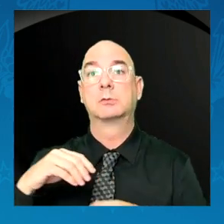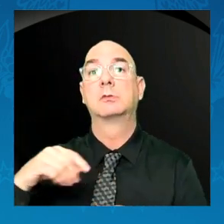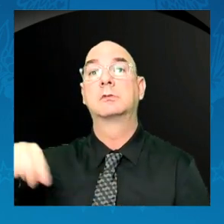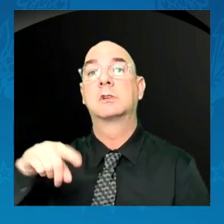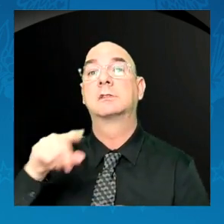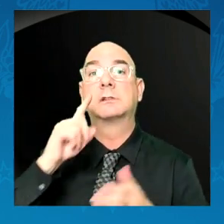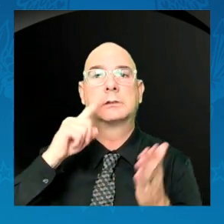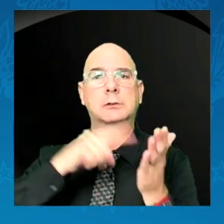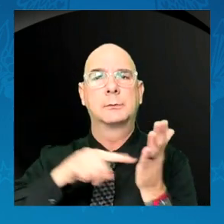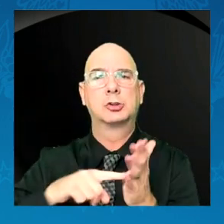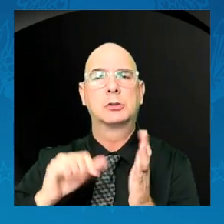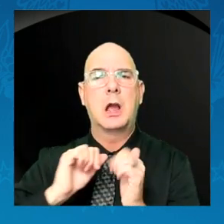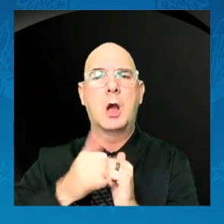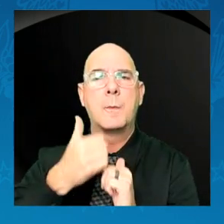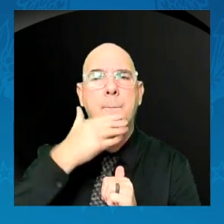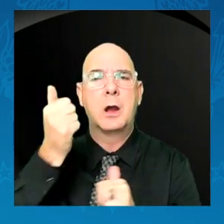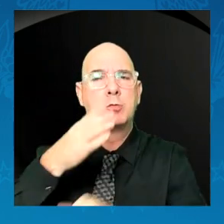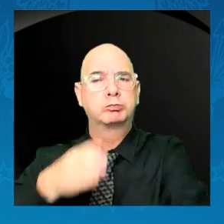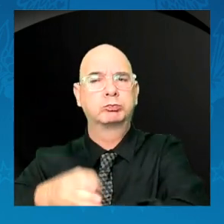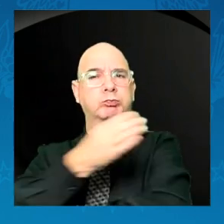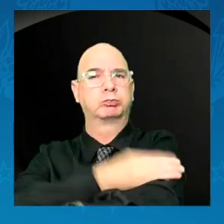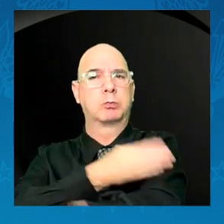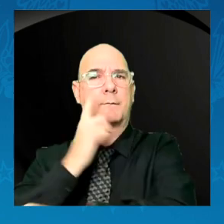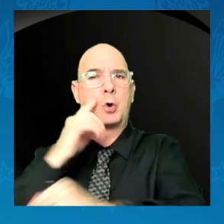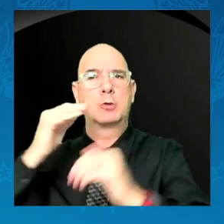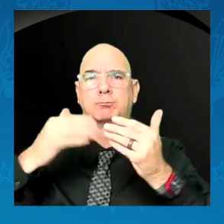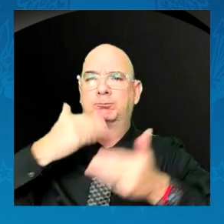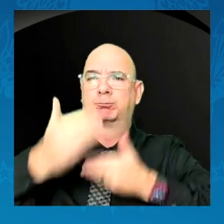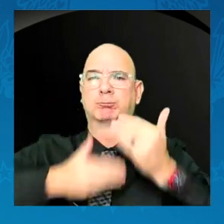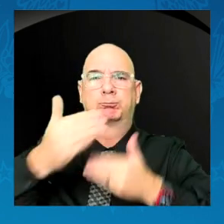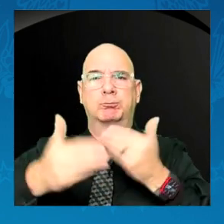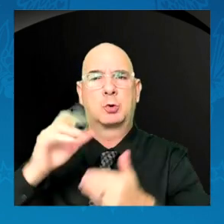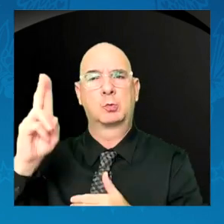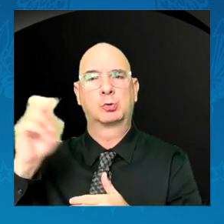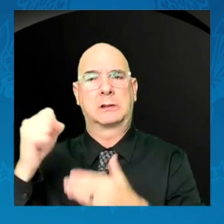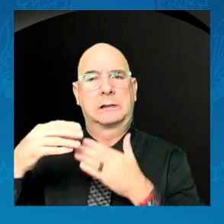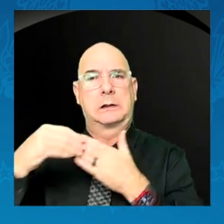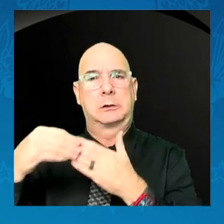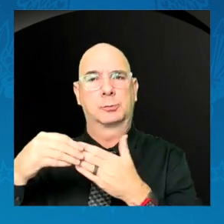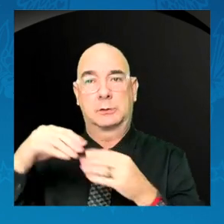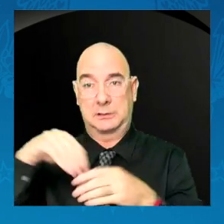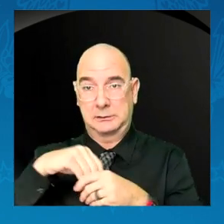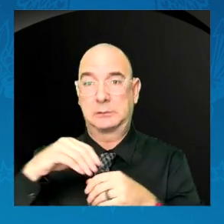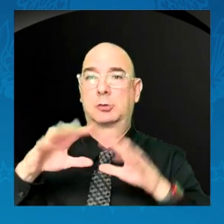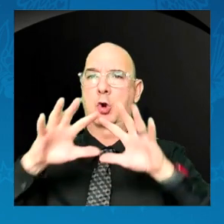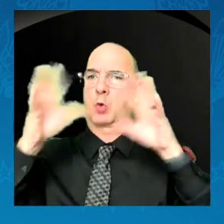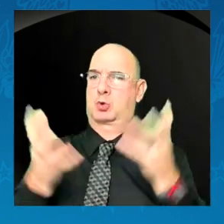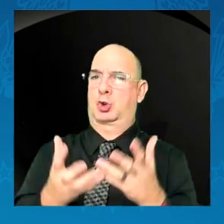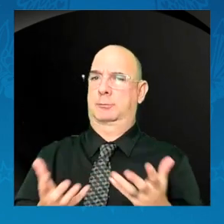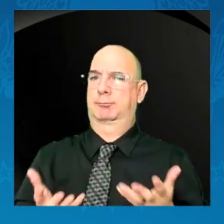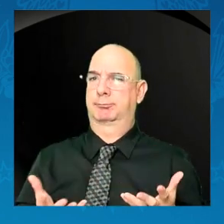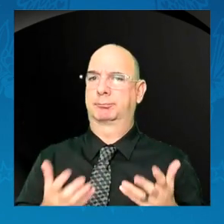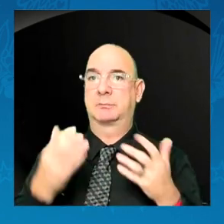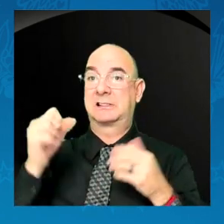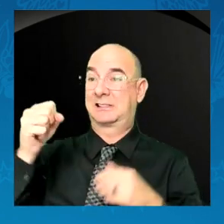and advance U.S. leadership in the global space enterprise by building effective and collaborative relationships